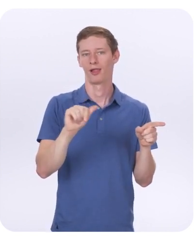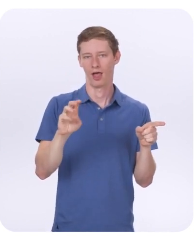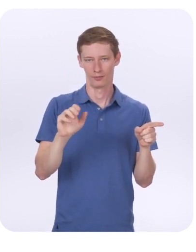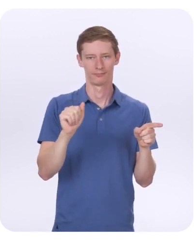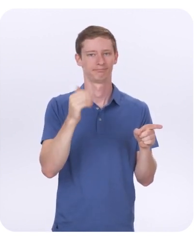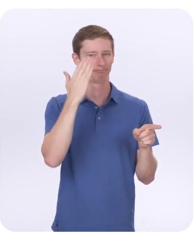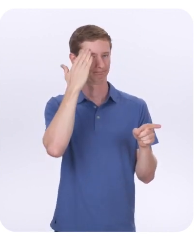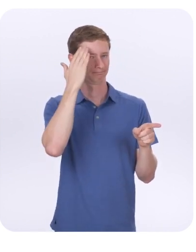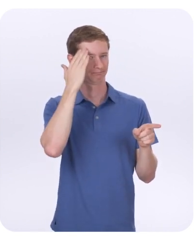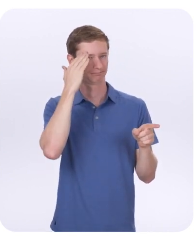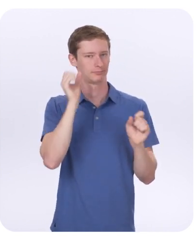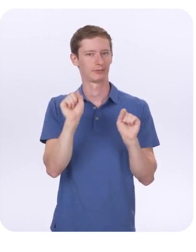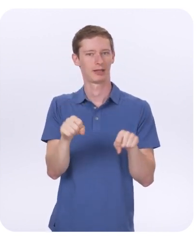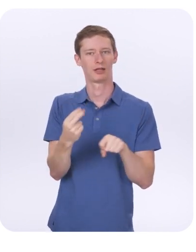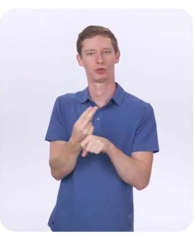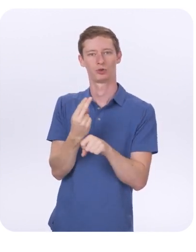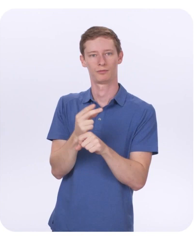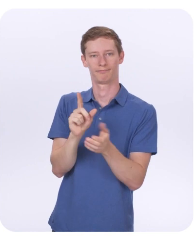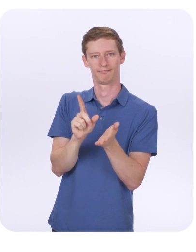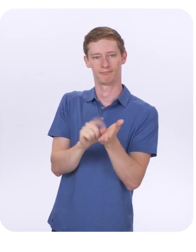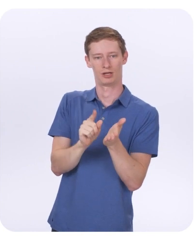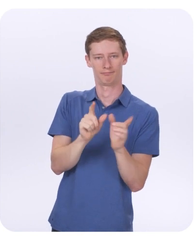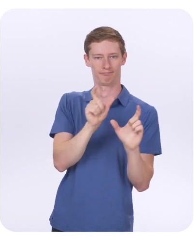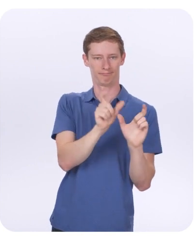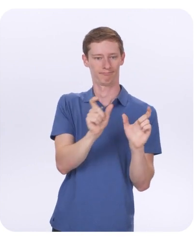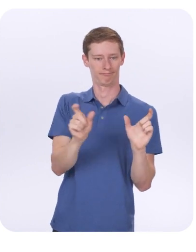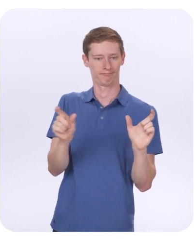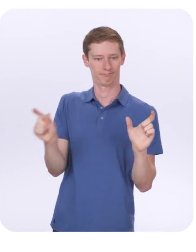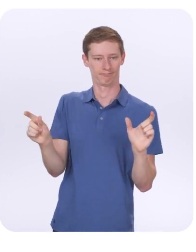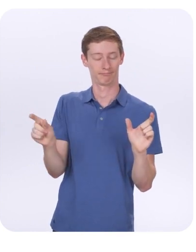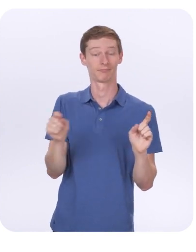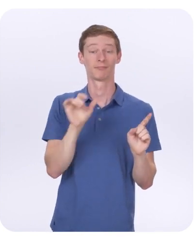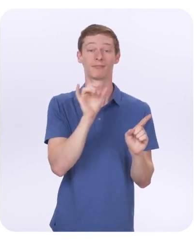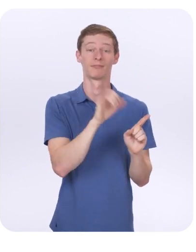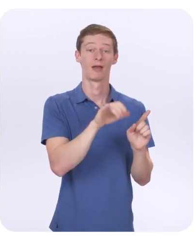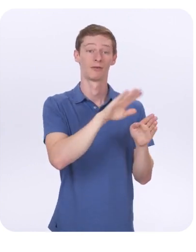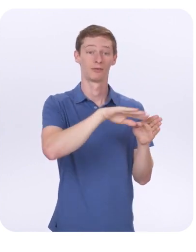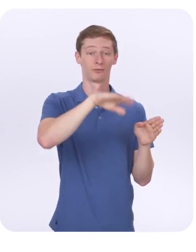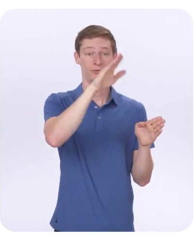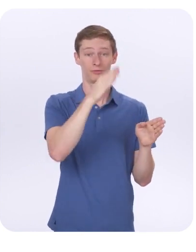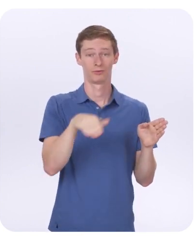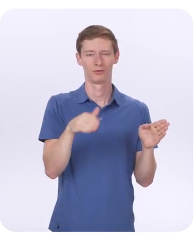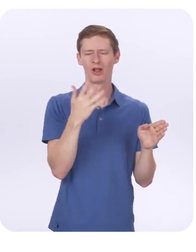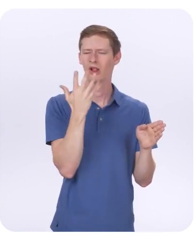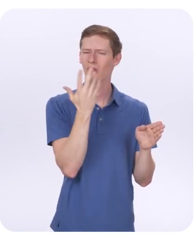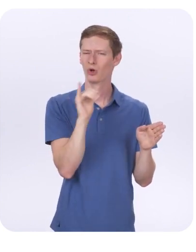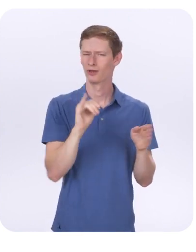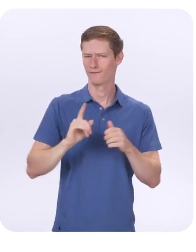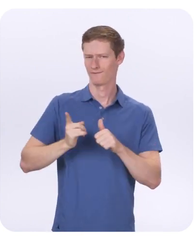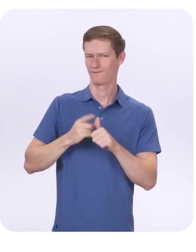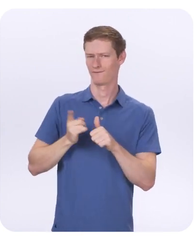You can see that most of the properties were sold for a bit less than 1,000 pounds per square foot.